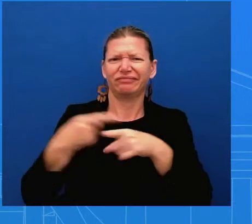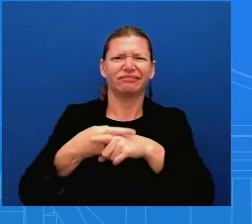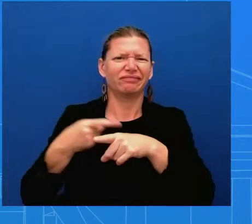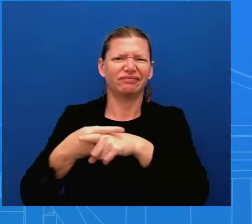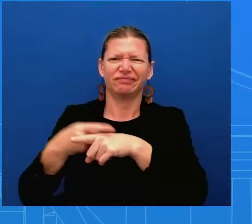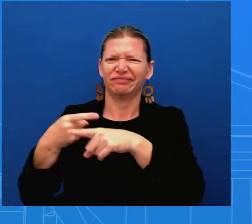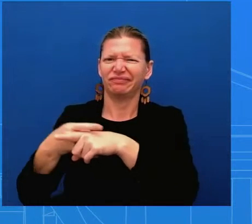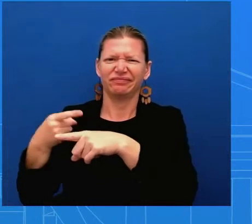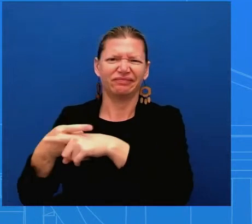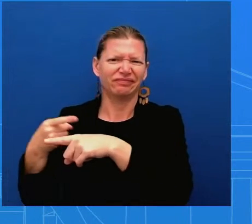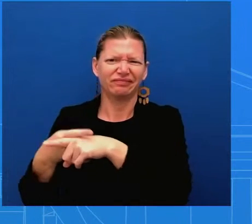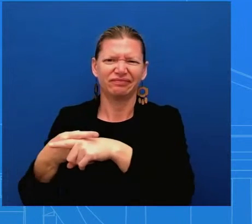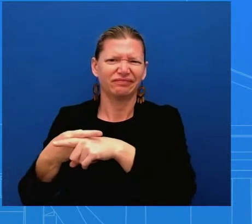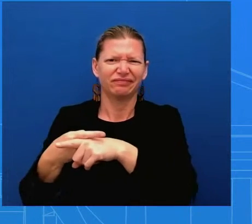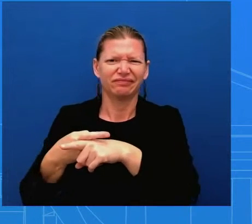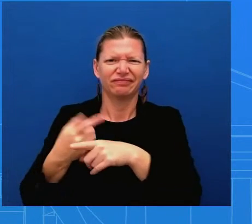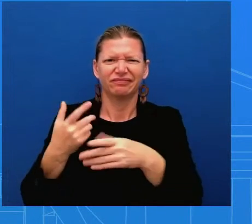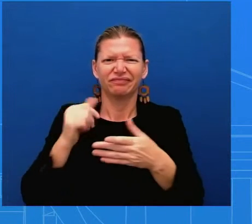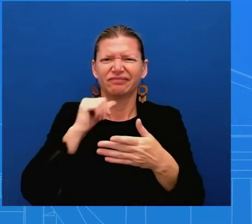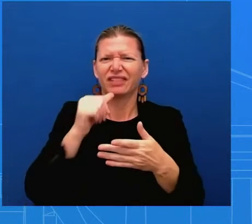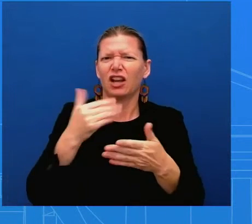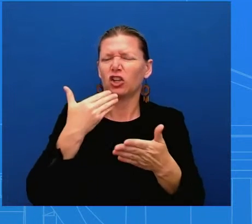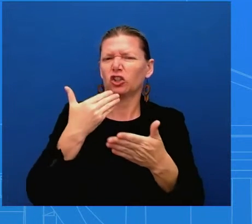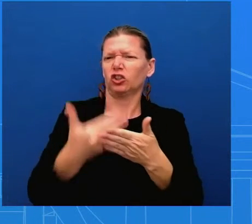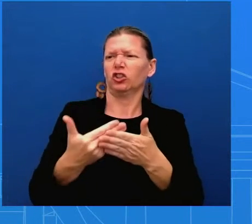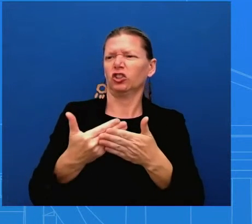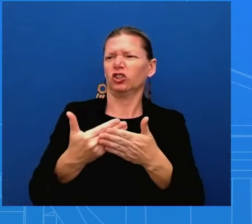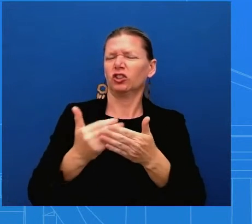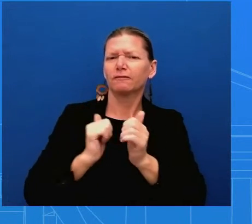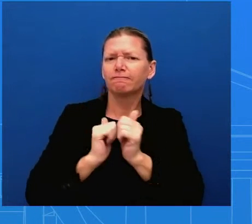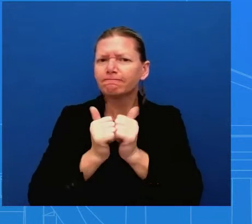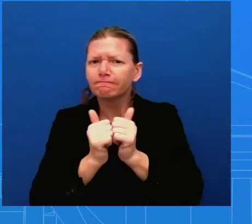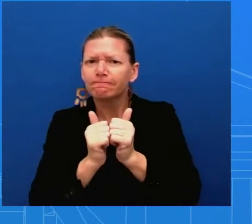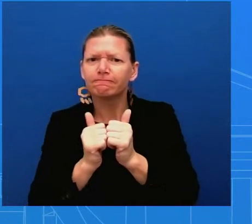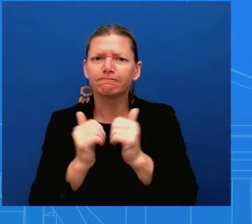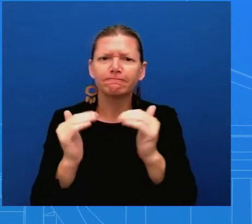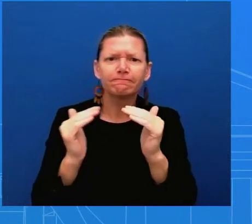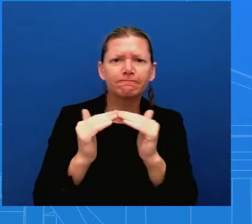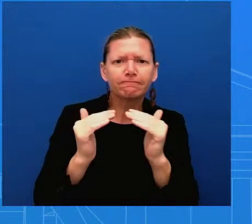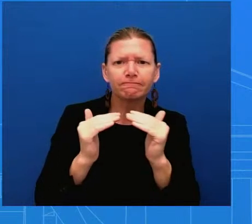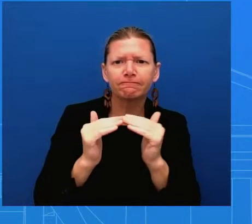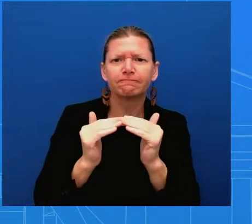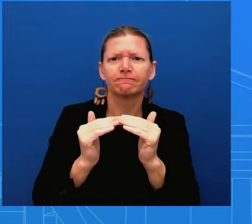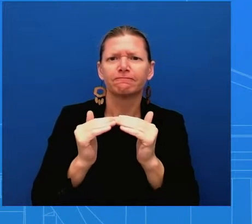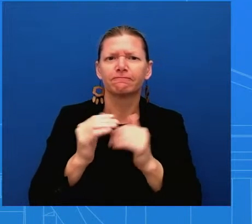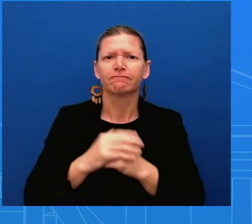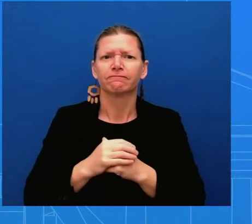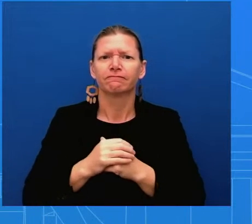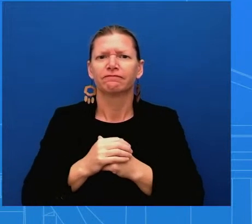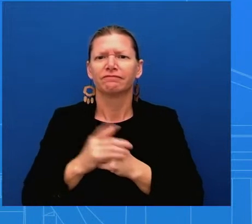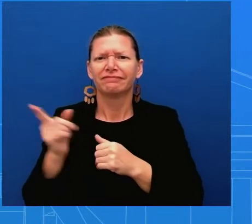For example, forcing technology transfers and stealing intellectual property; distorting market for- -- forces with un- -- un- --